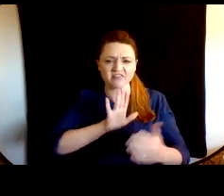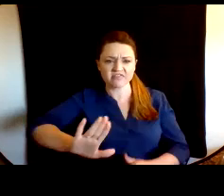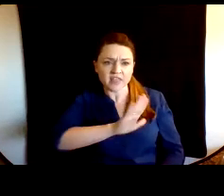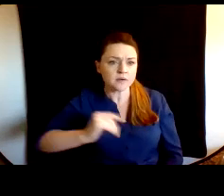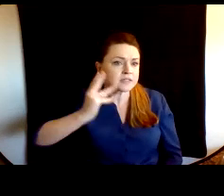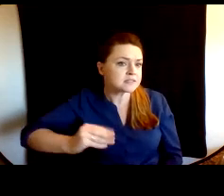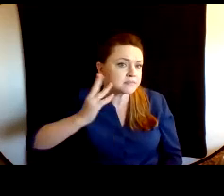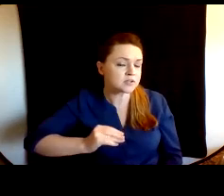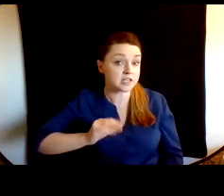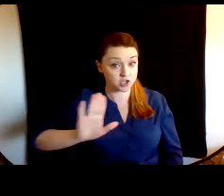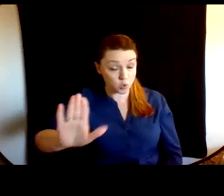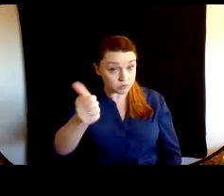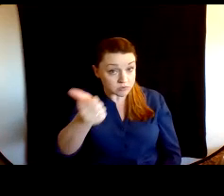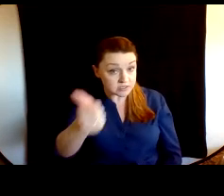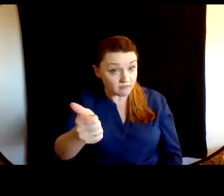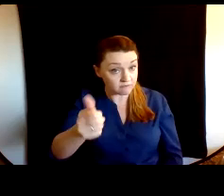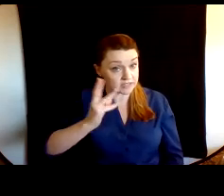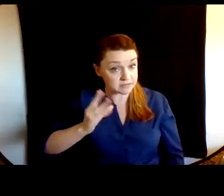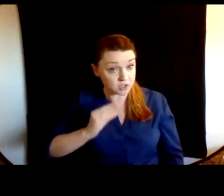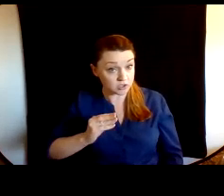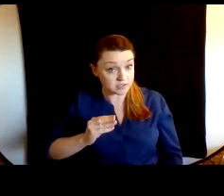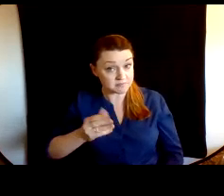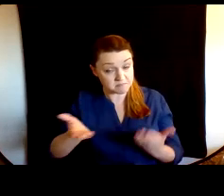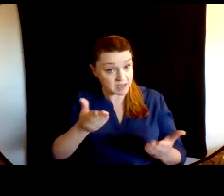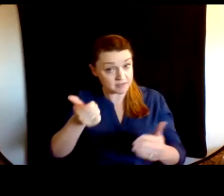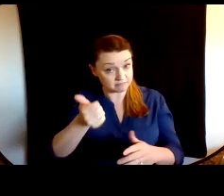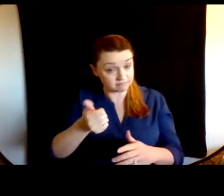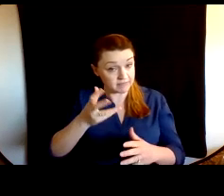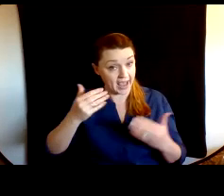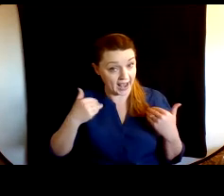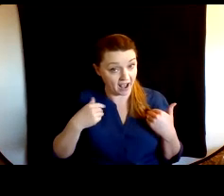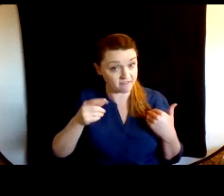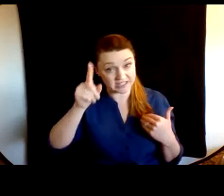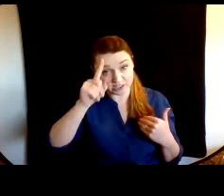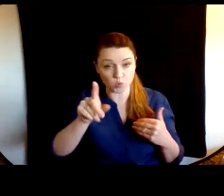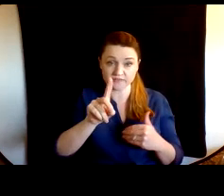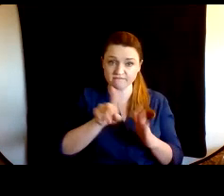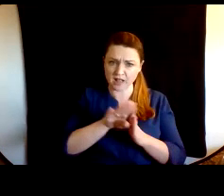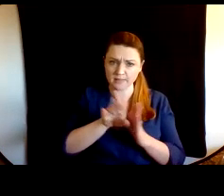or that you have yourself as someone with an intellectual disability or developmental disability has throughout disasters.